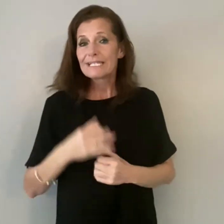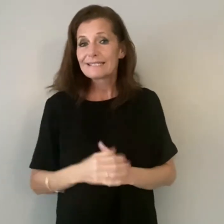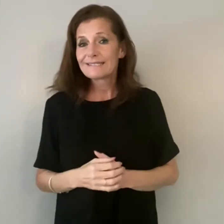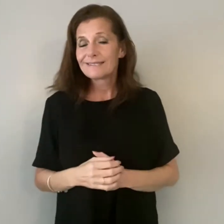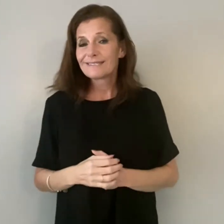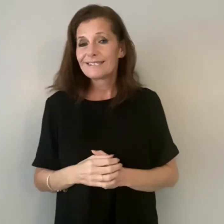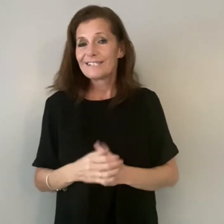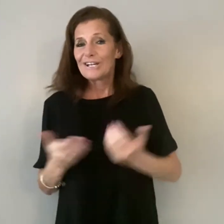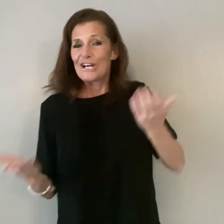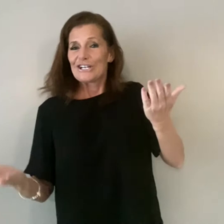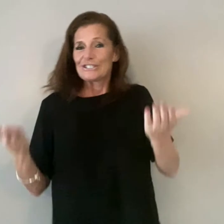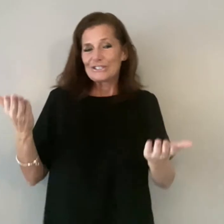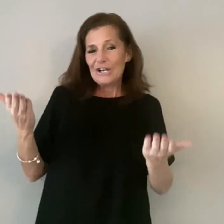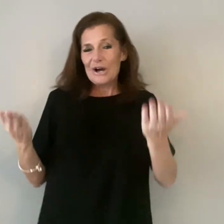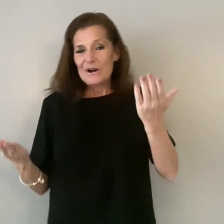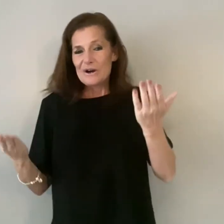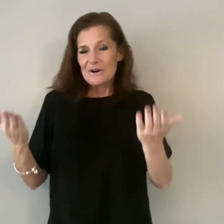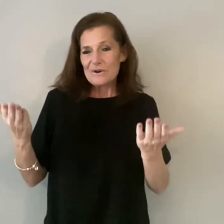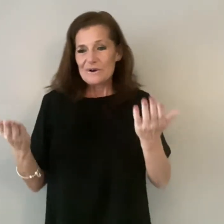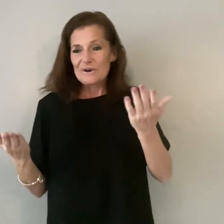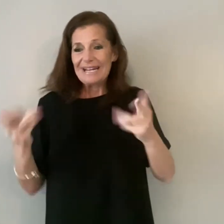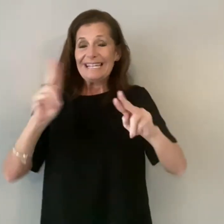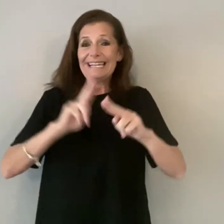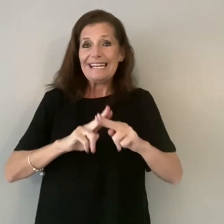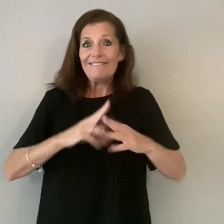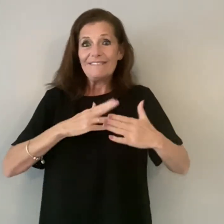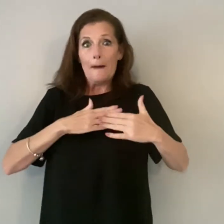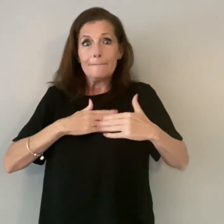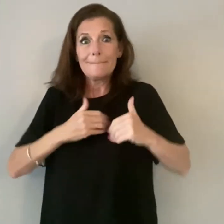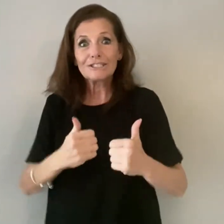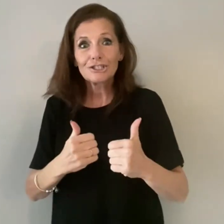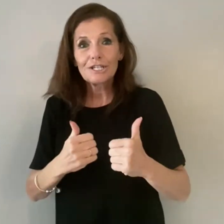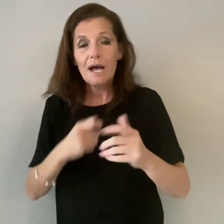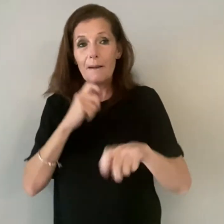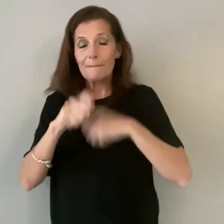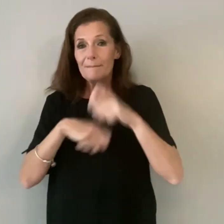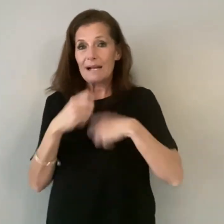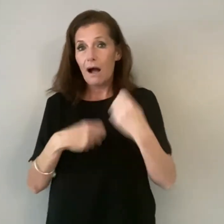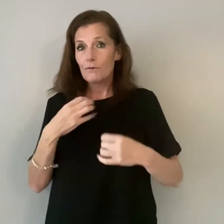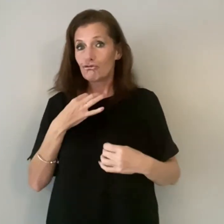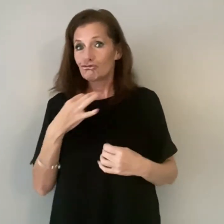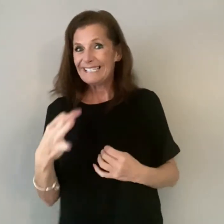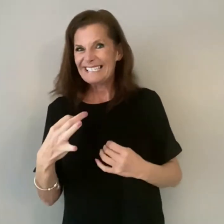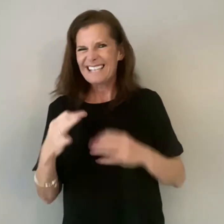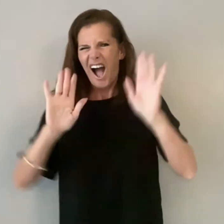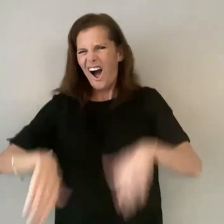And so if you've always taken that dispassionate approach how does that affect your approach to risk?